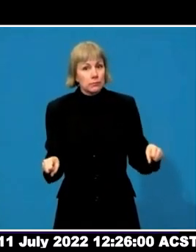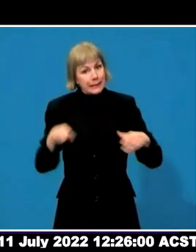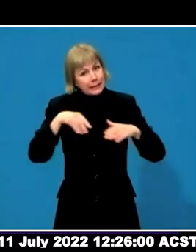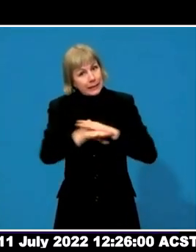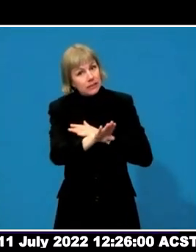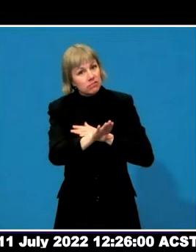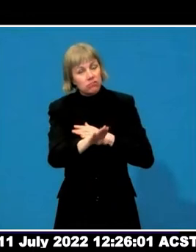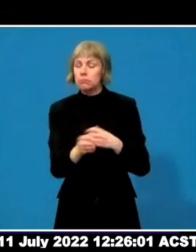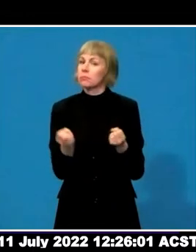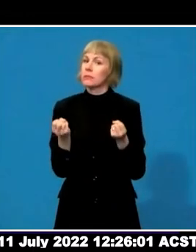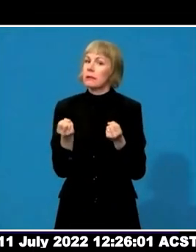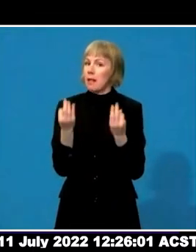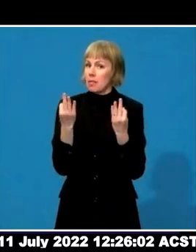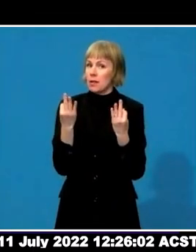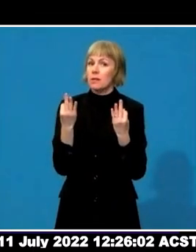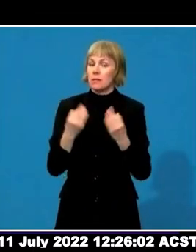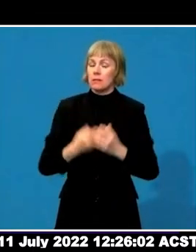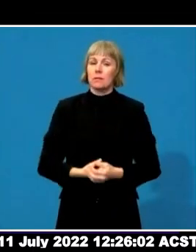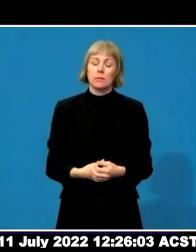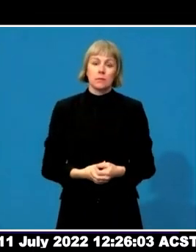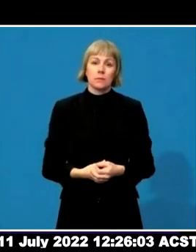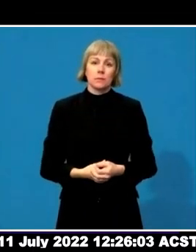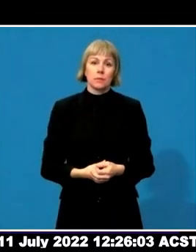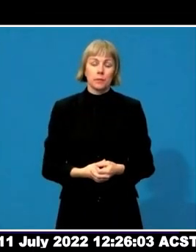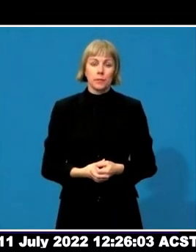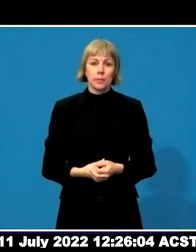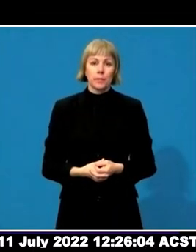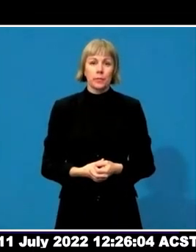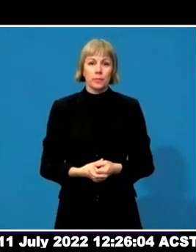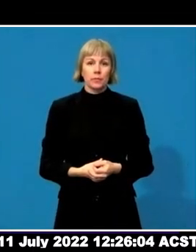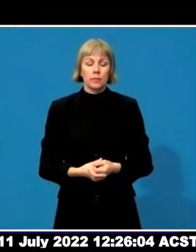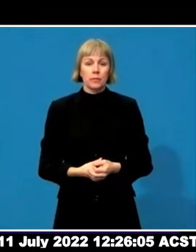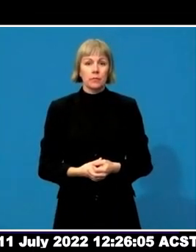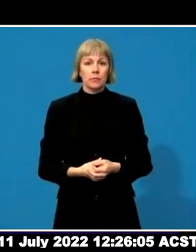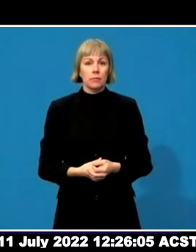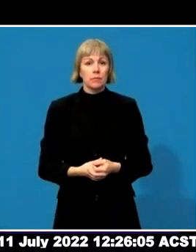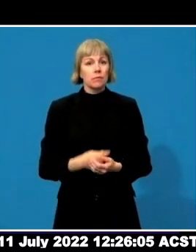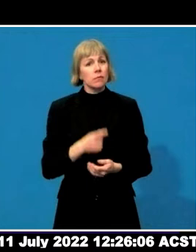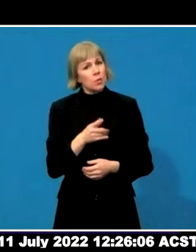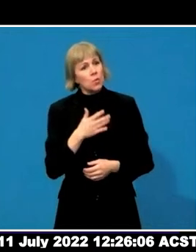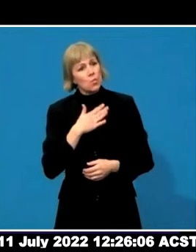Nothing. Is there anything else that you wanted to tell the big bosses?